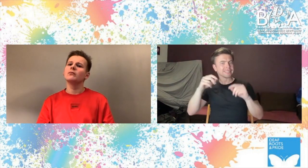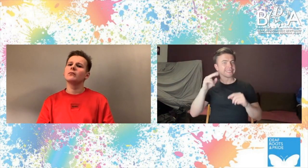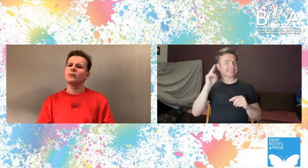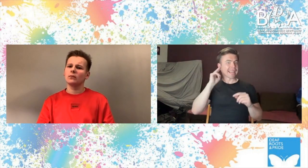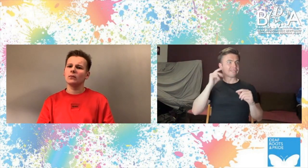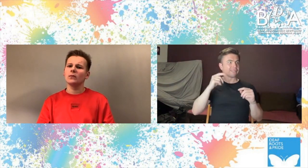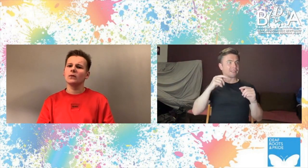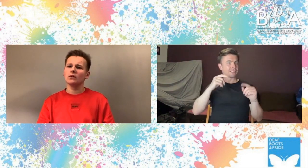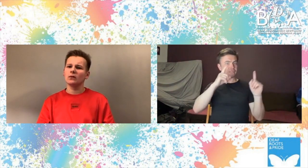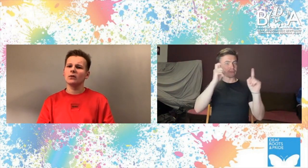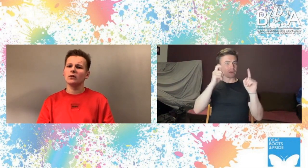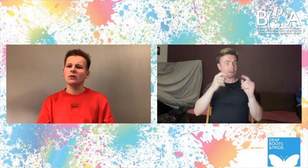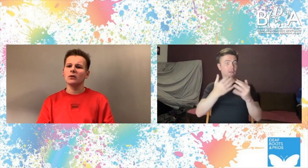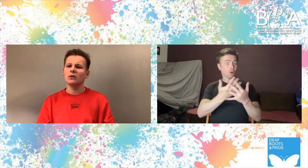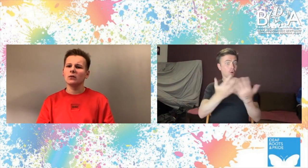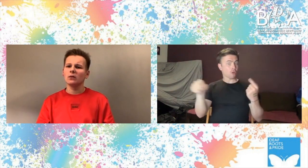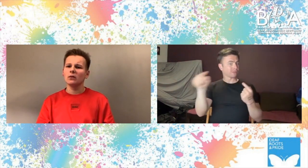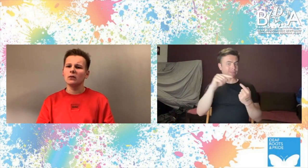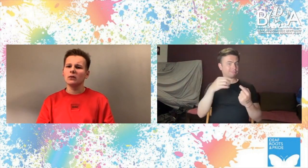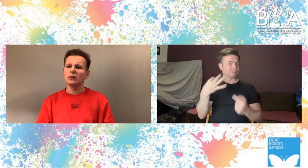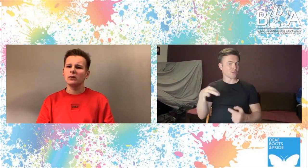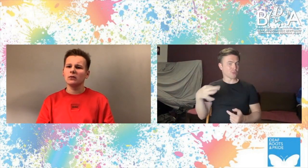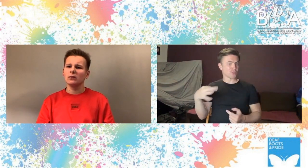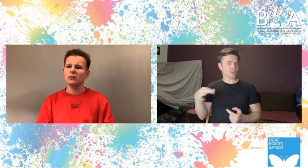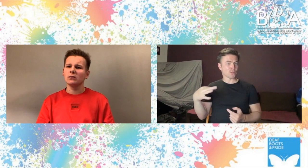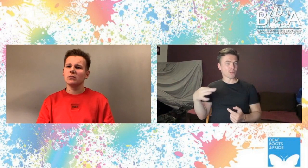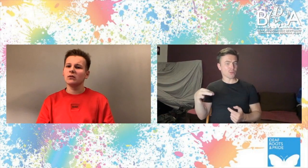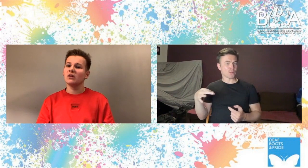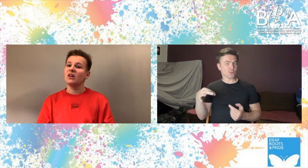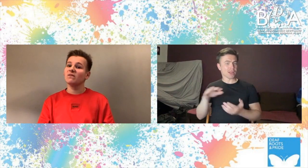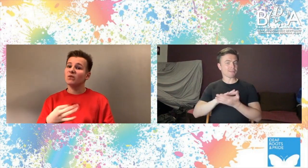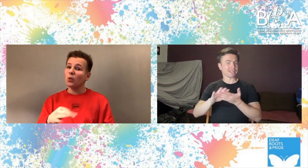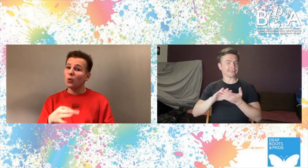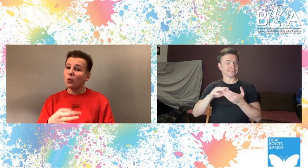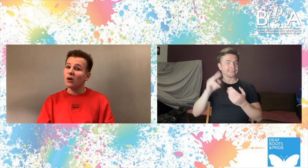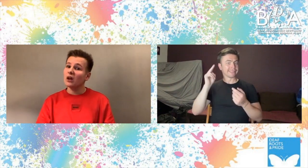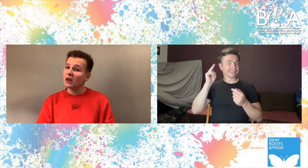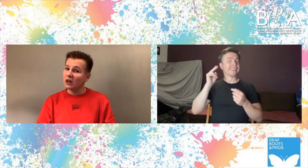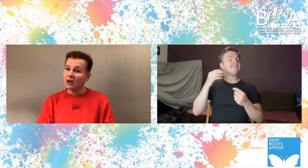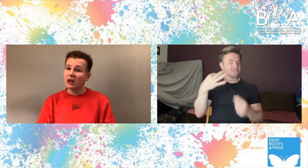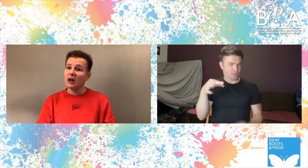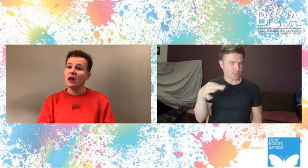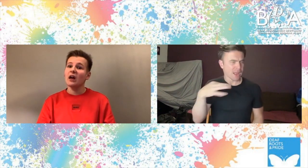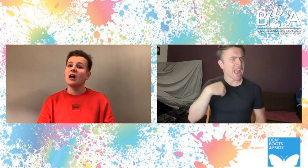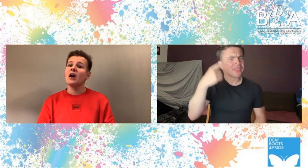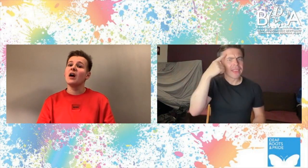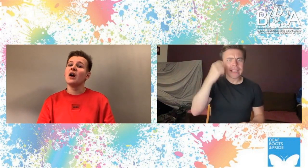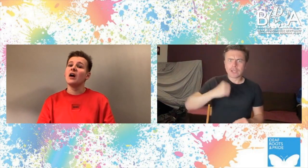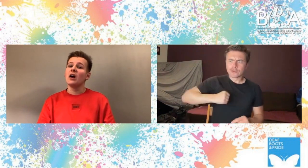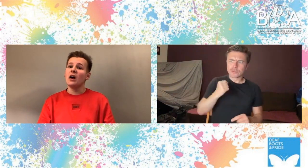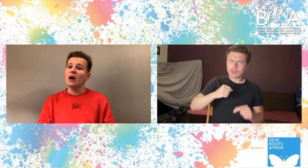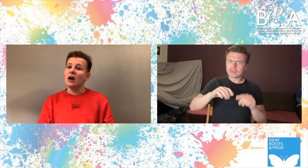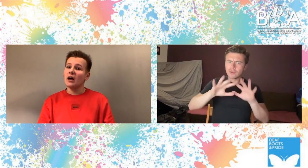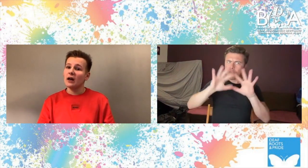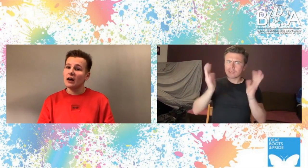photography, there aren't many of us around. I think there are only two